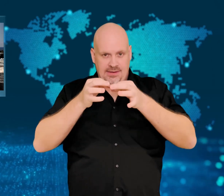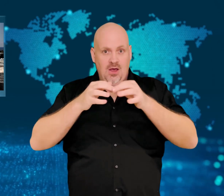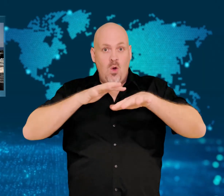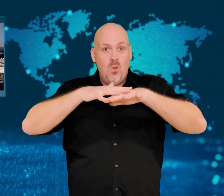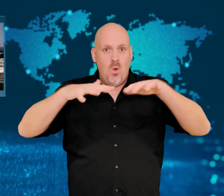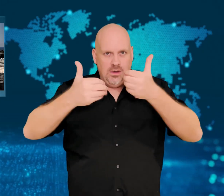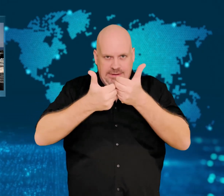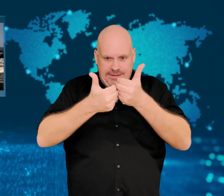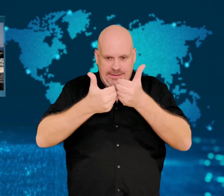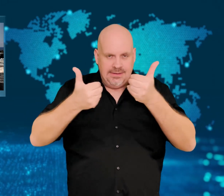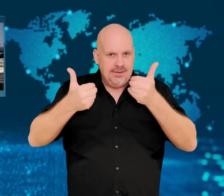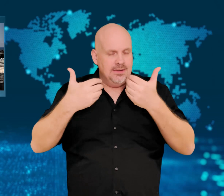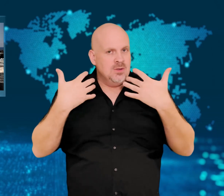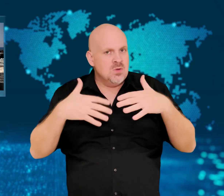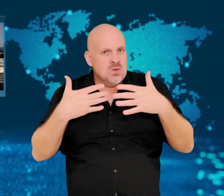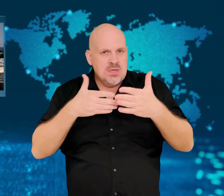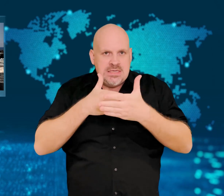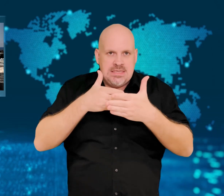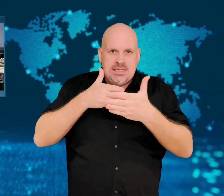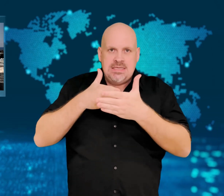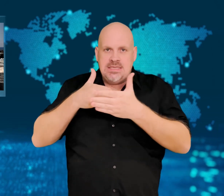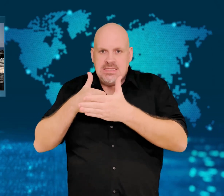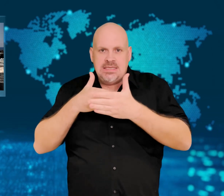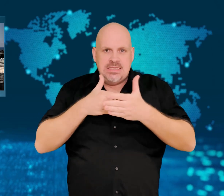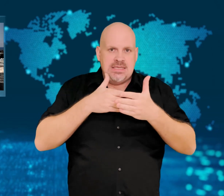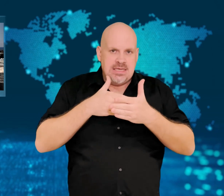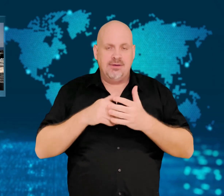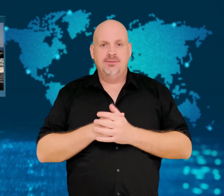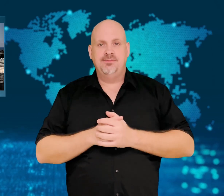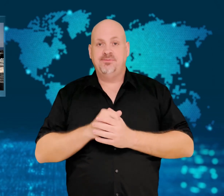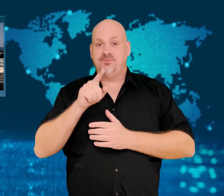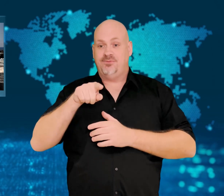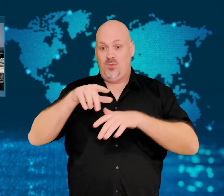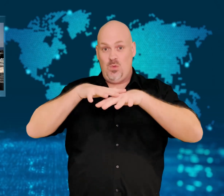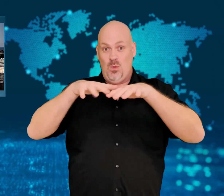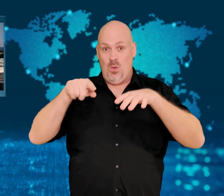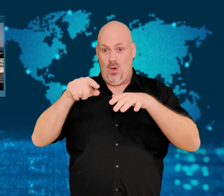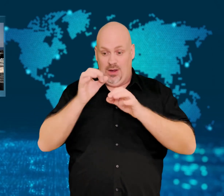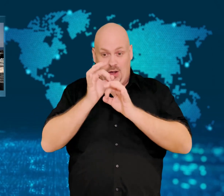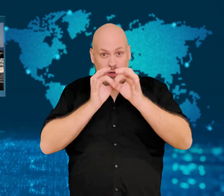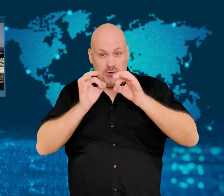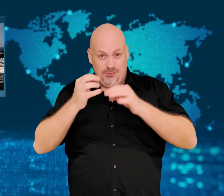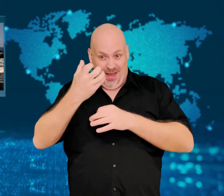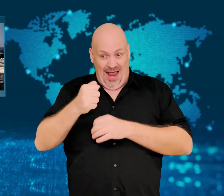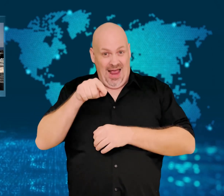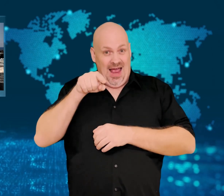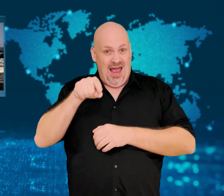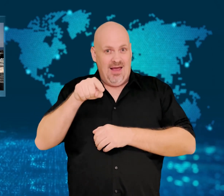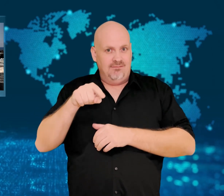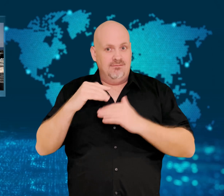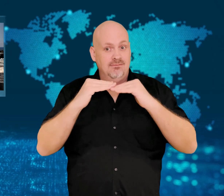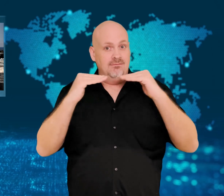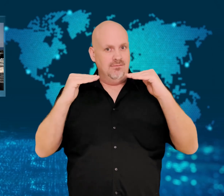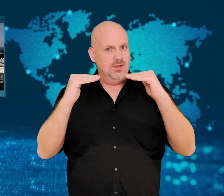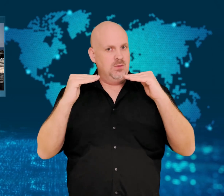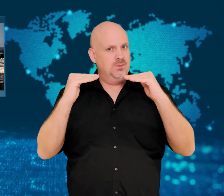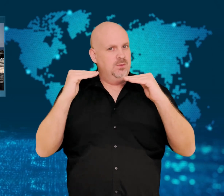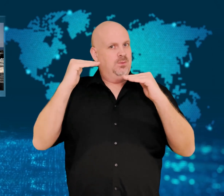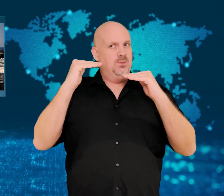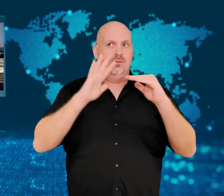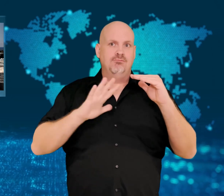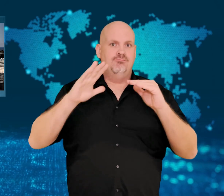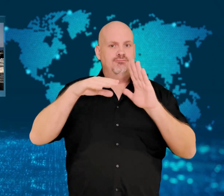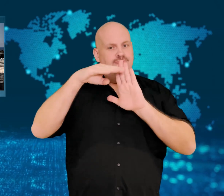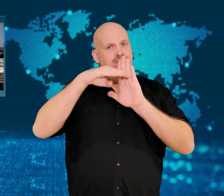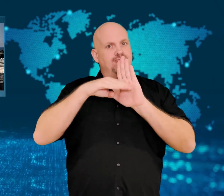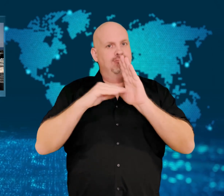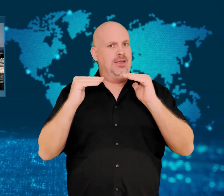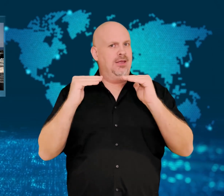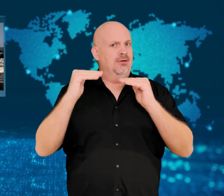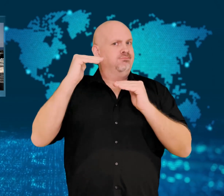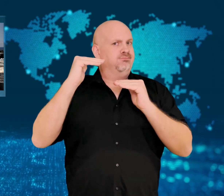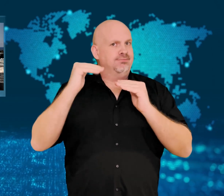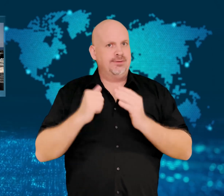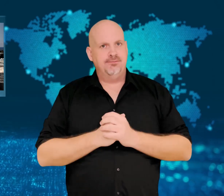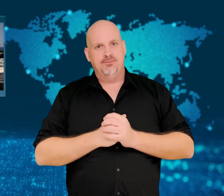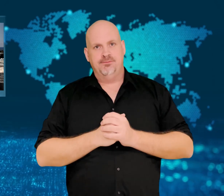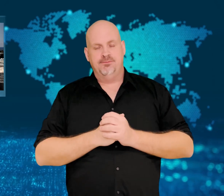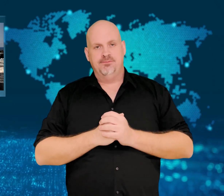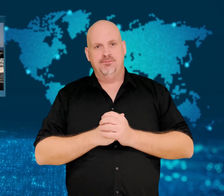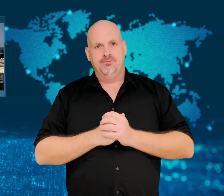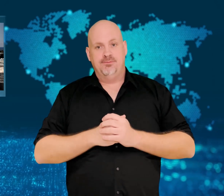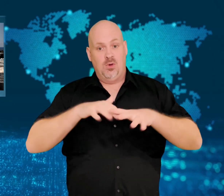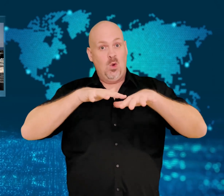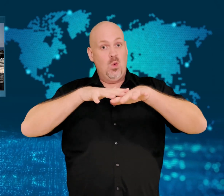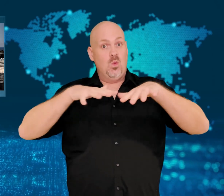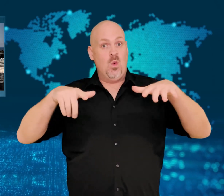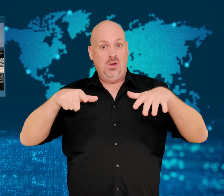The tritium is safe in small amounts and is difficult to separate from water.